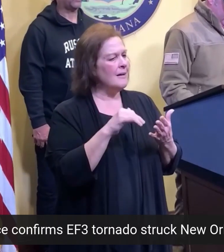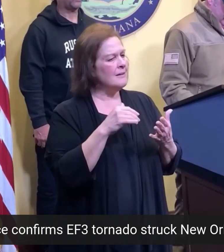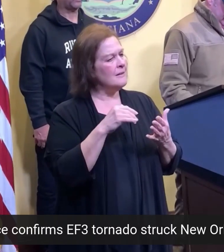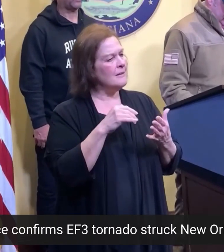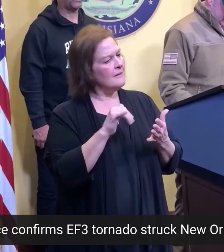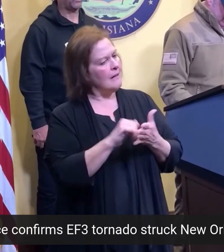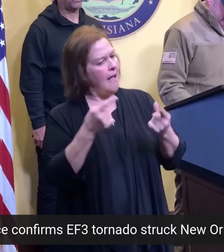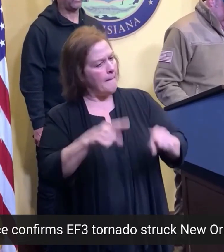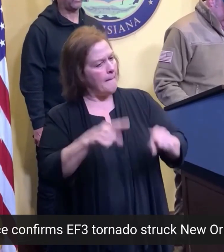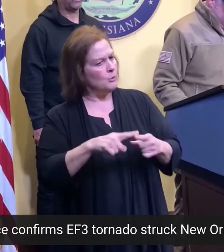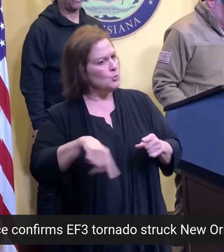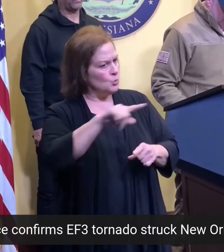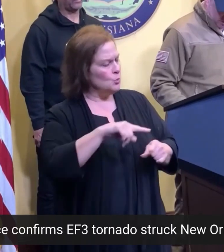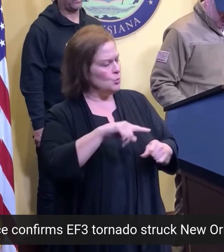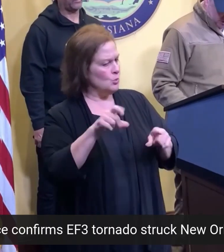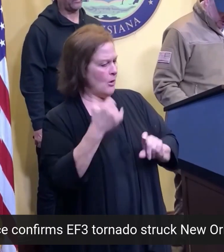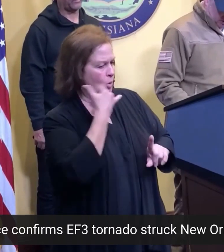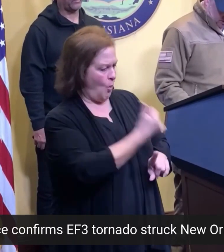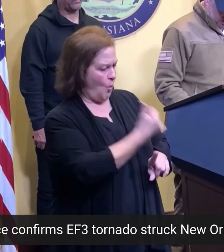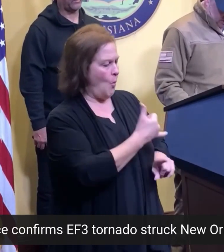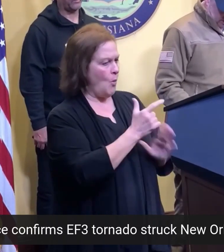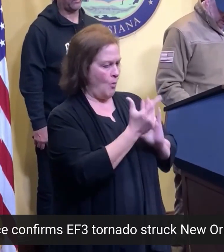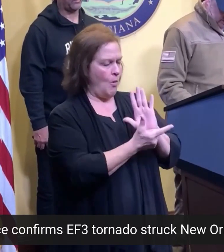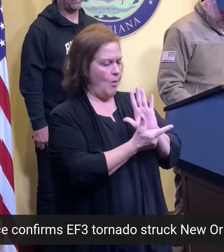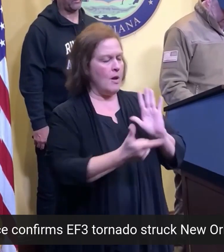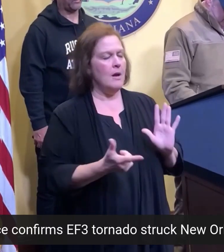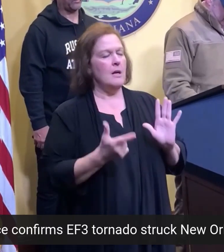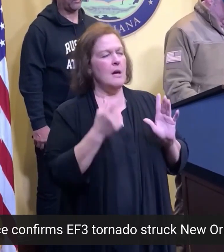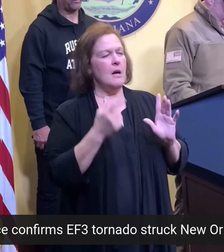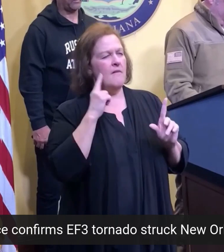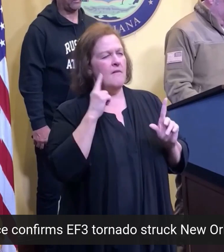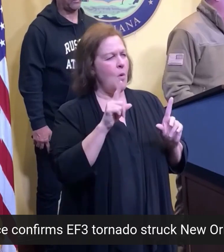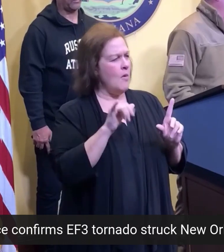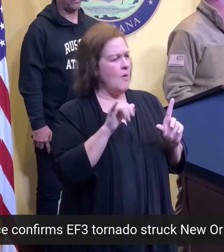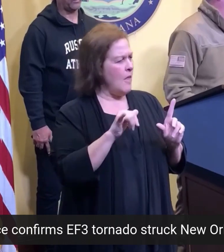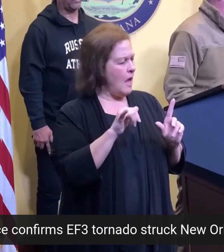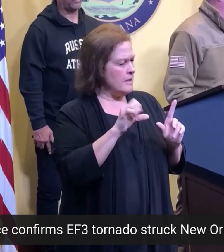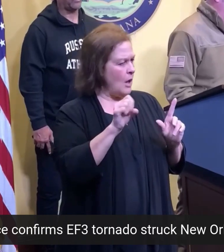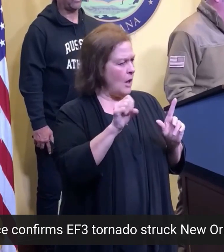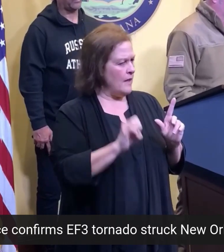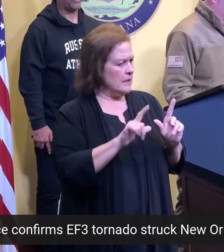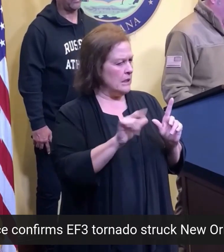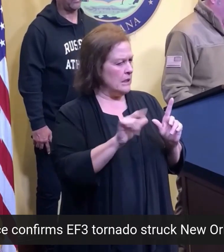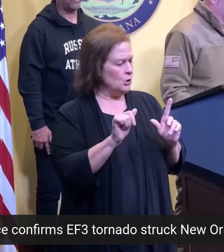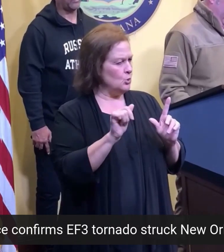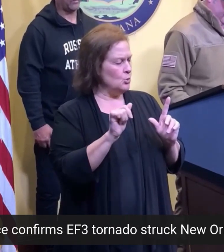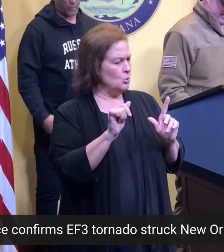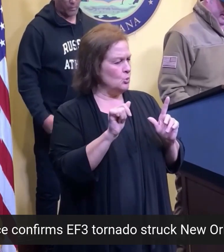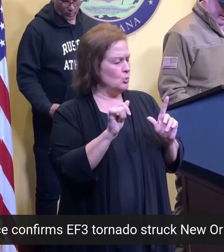again that number uh i i don't have the number here but we'll follow up with you on that and uh